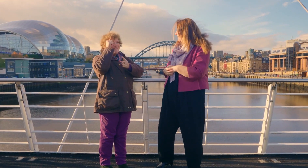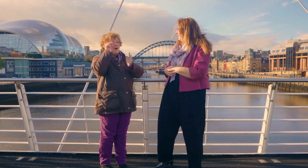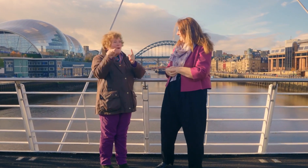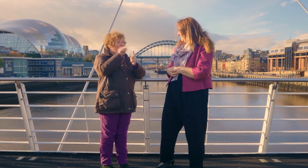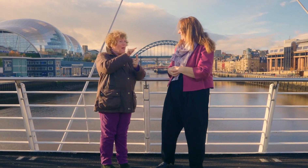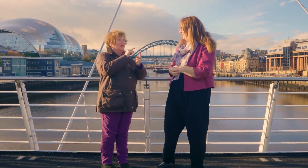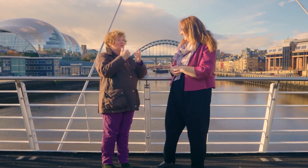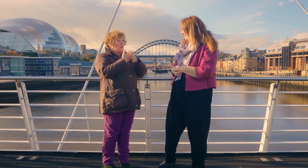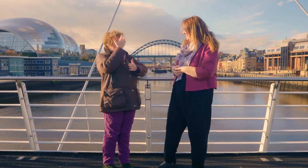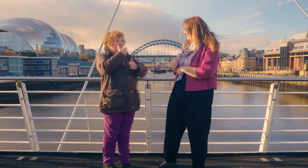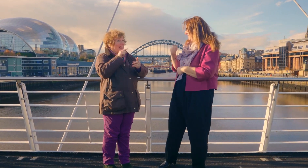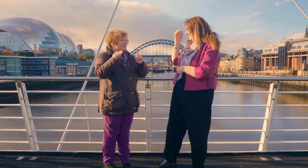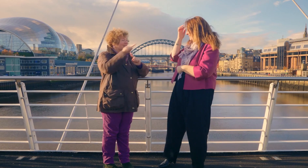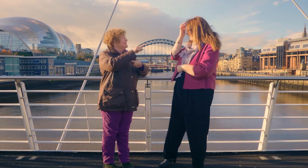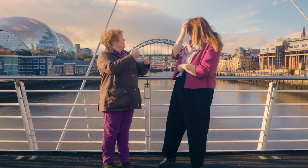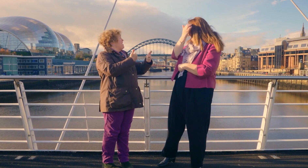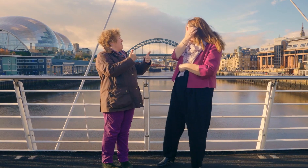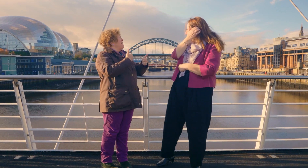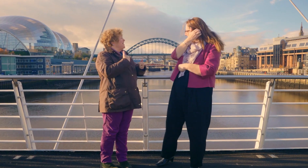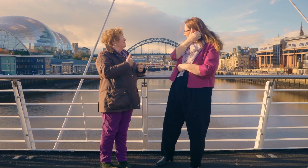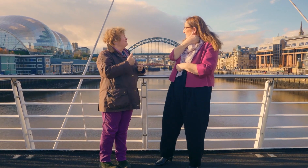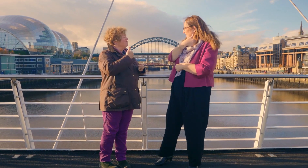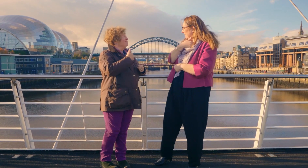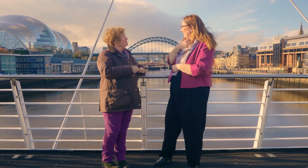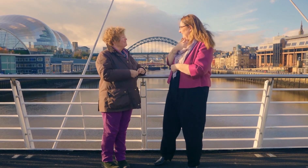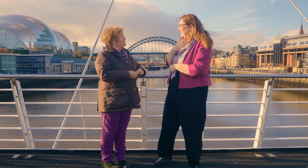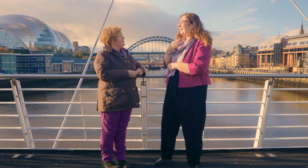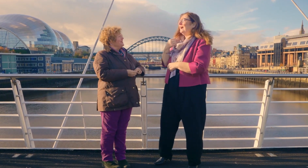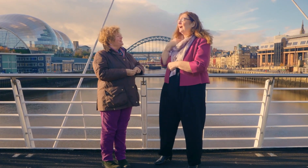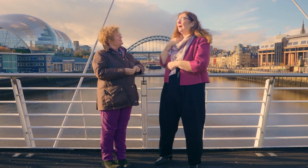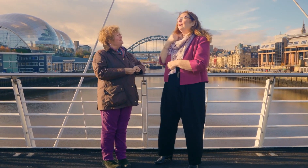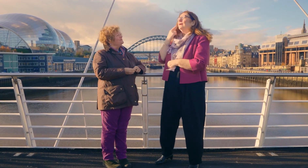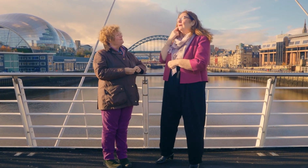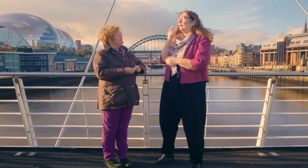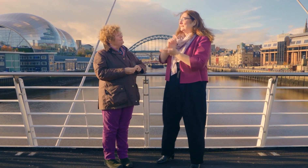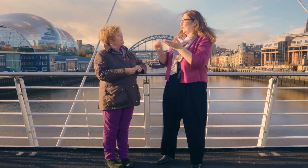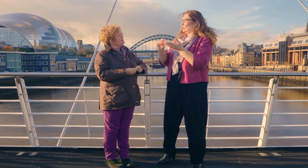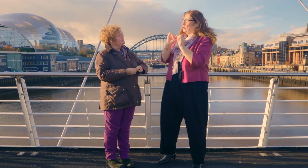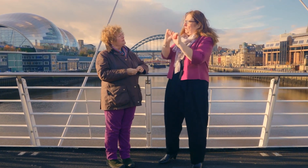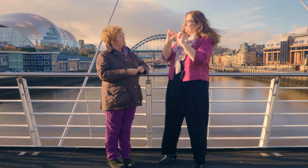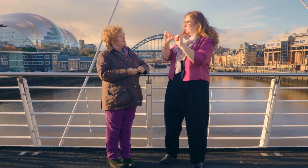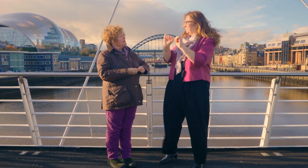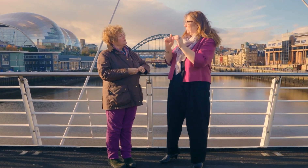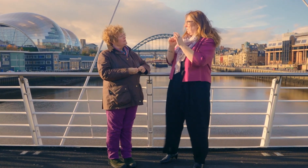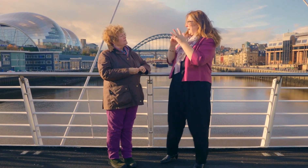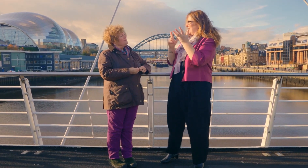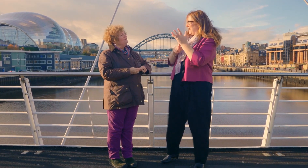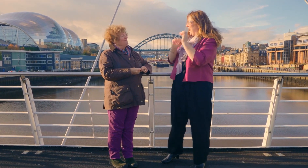I met lots of people I know and some new faces, too. It was good. The Signature Awards are all about BSL.